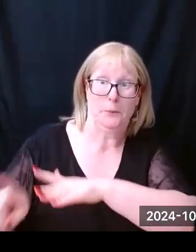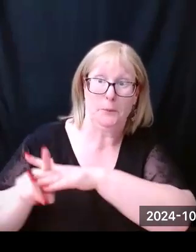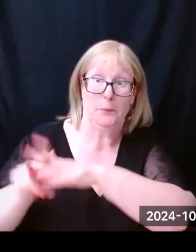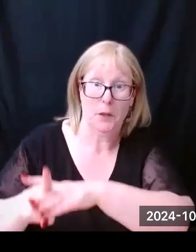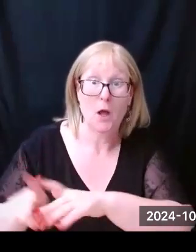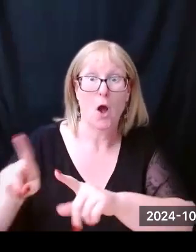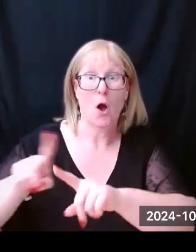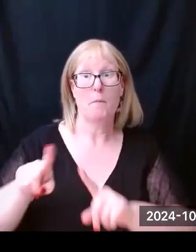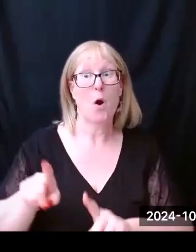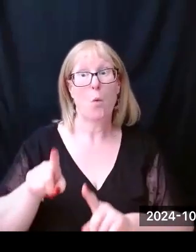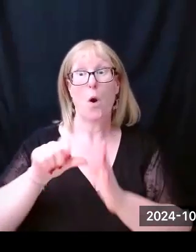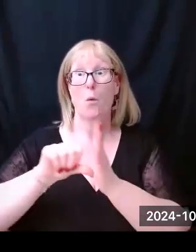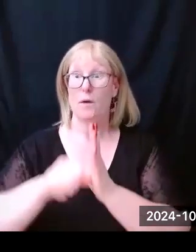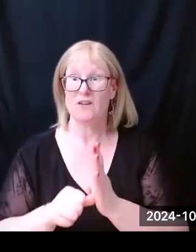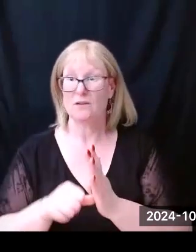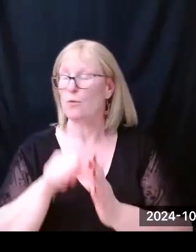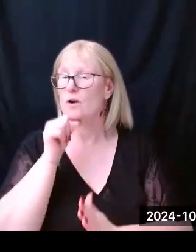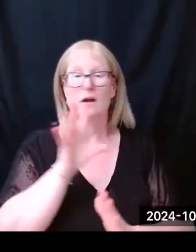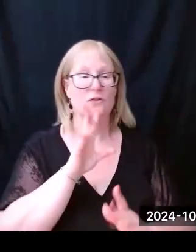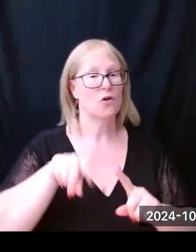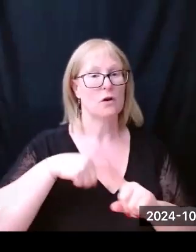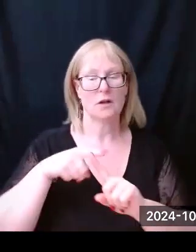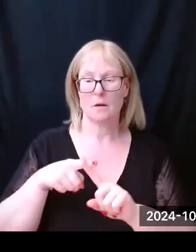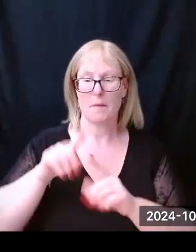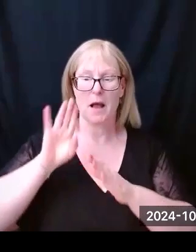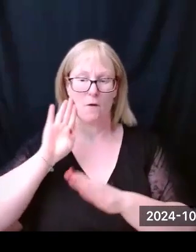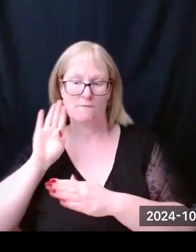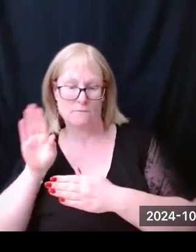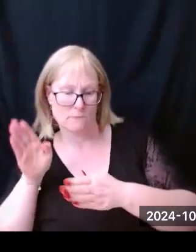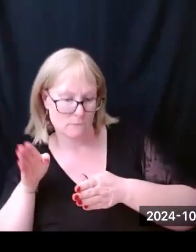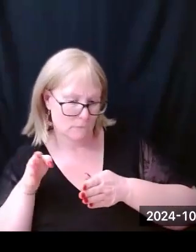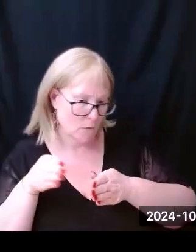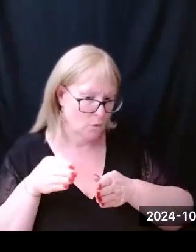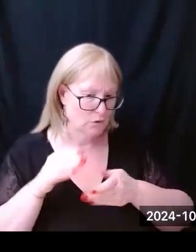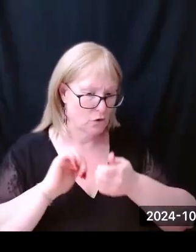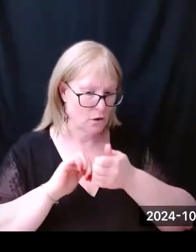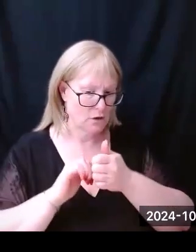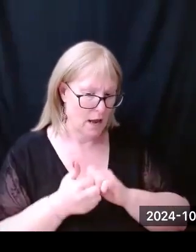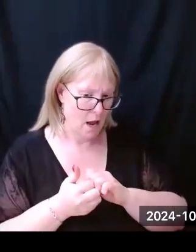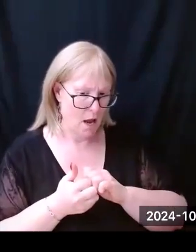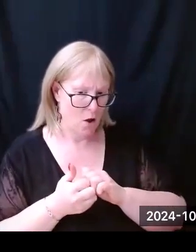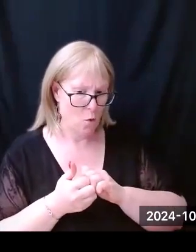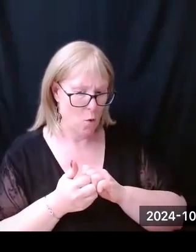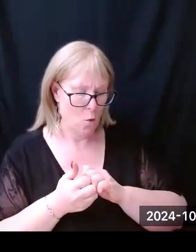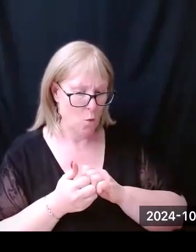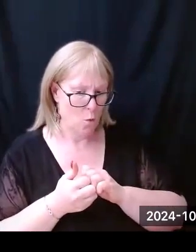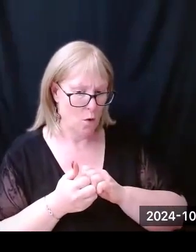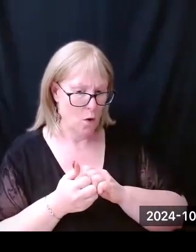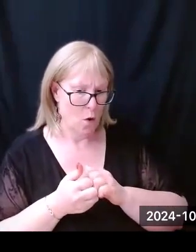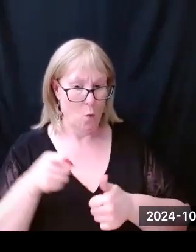which is how do we focus on training and teaching each other that one, we can acknowledge that we're human